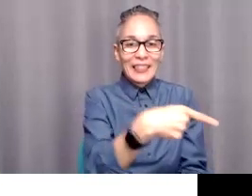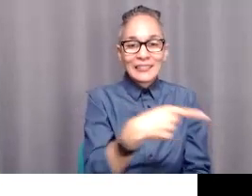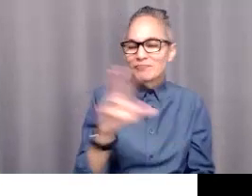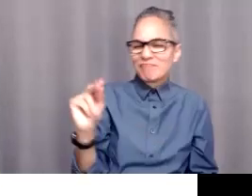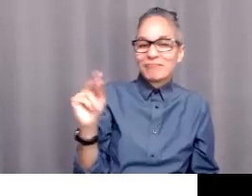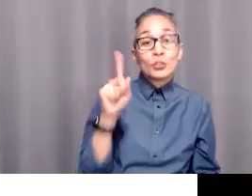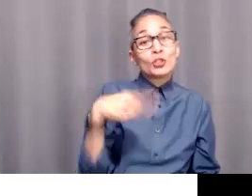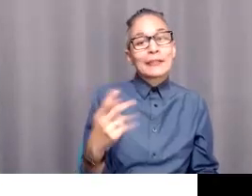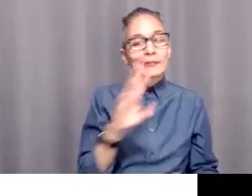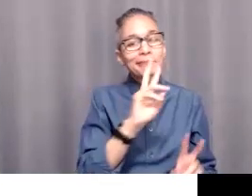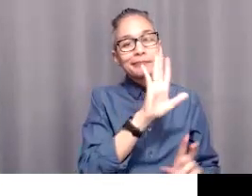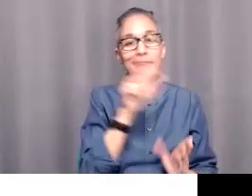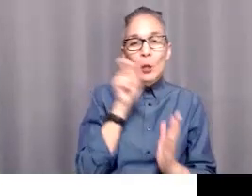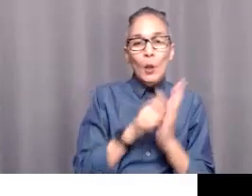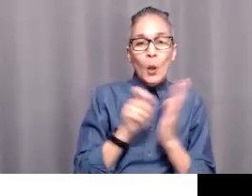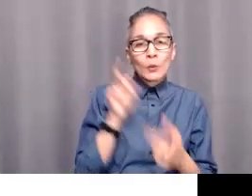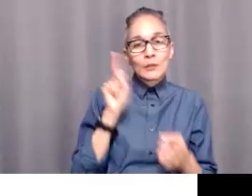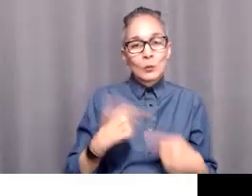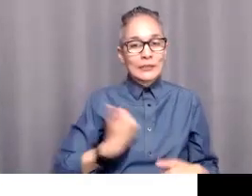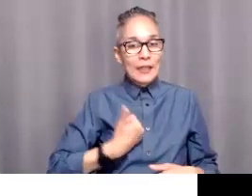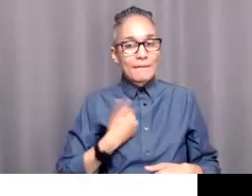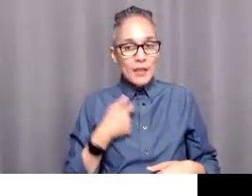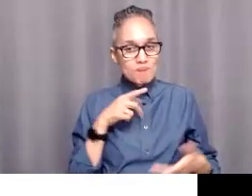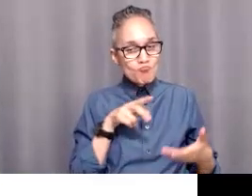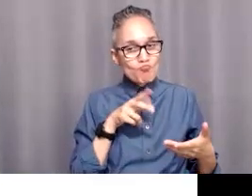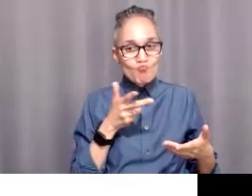These are just, you know, her notes and, kind of,